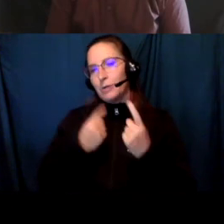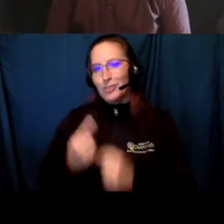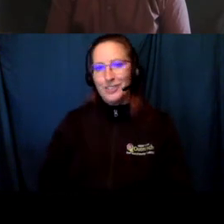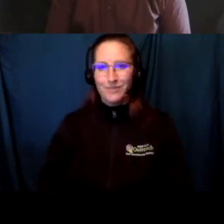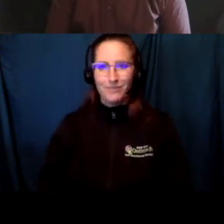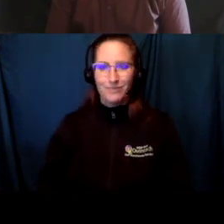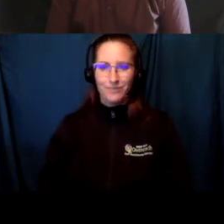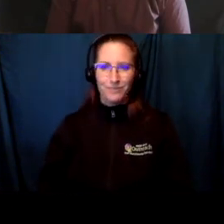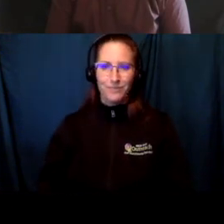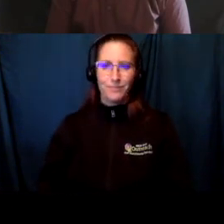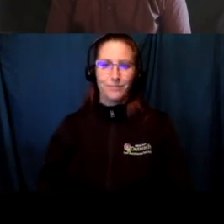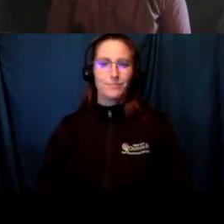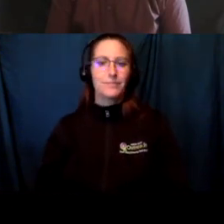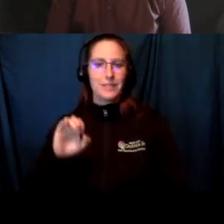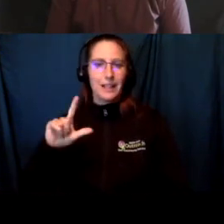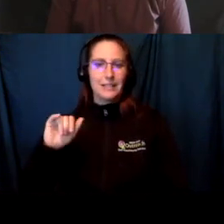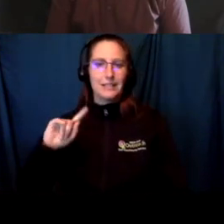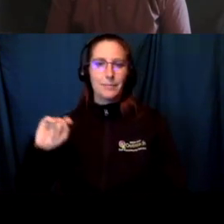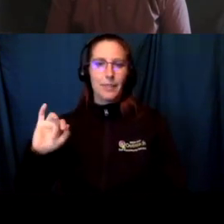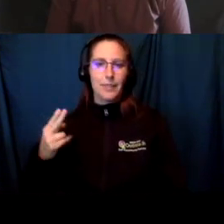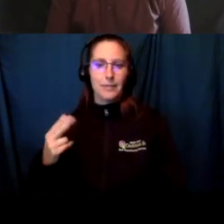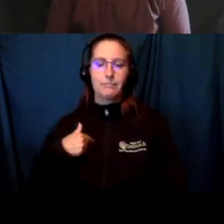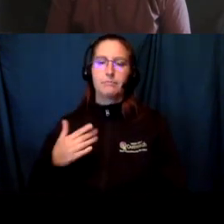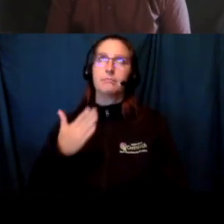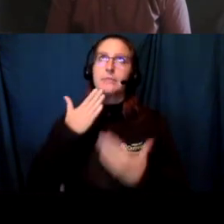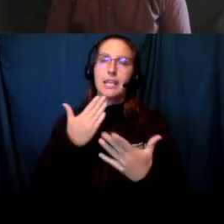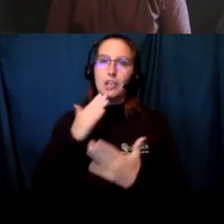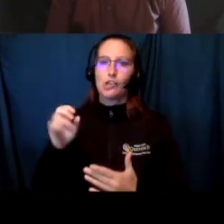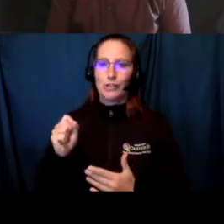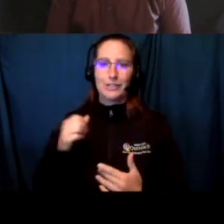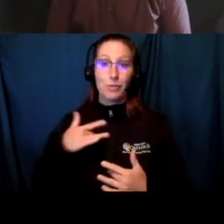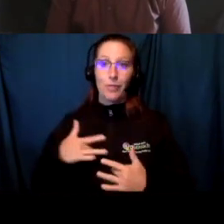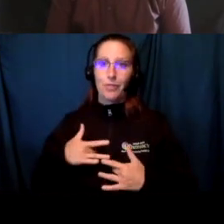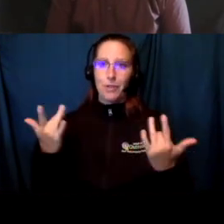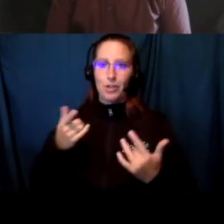Elizabeth: Thank you so much Chris. We're just thrilled to have you helping us to launch